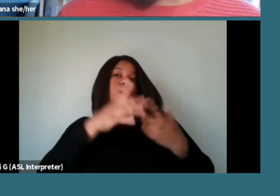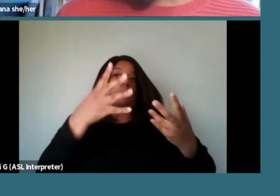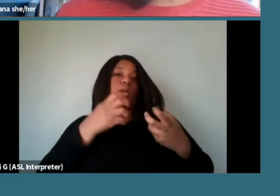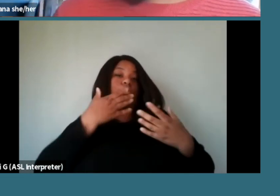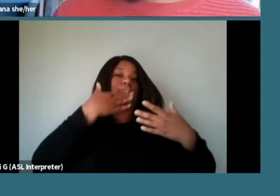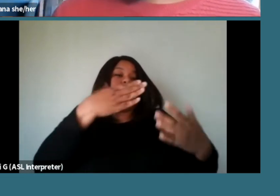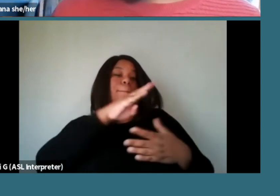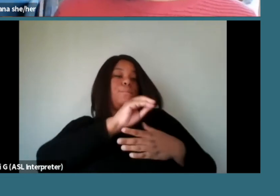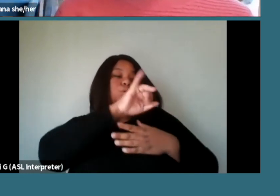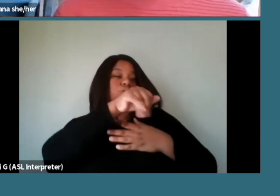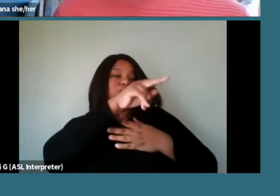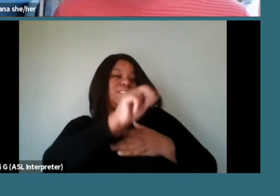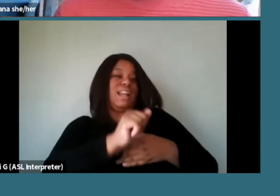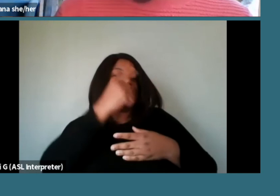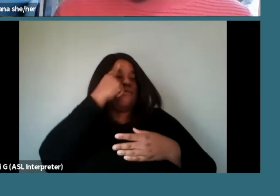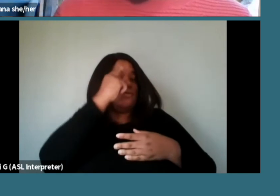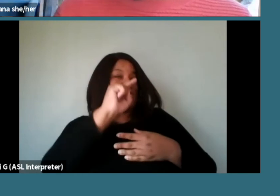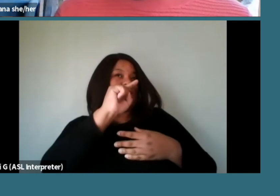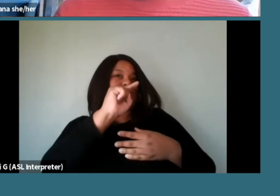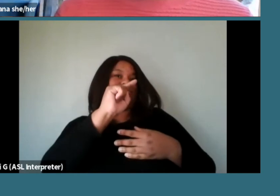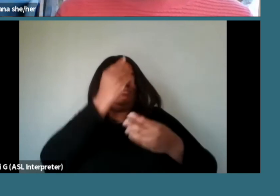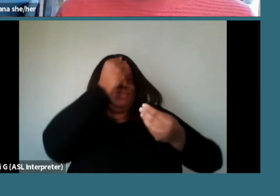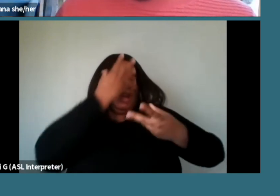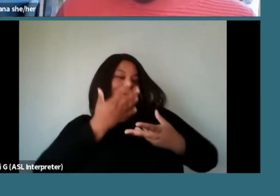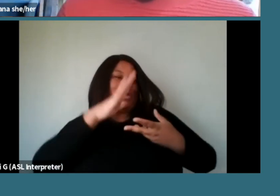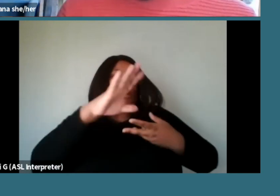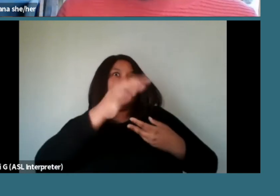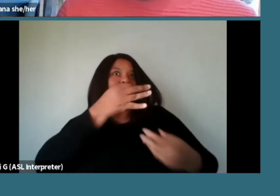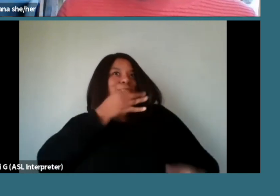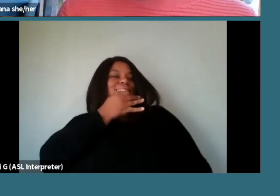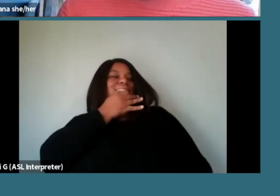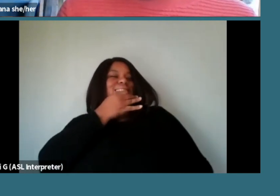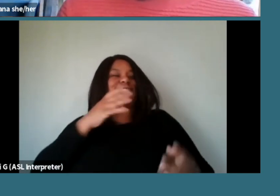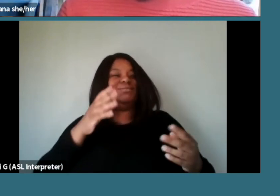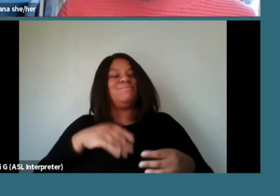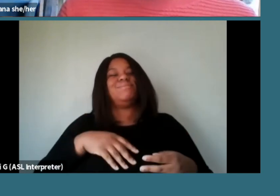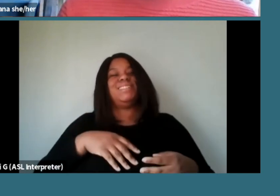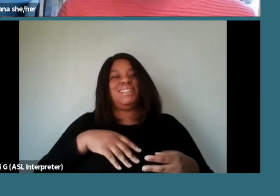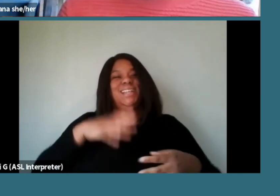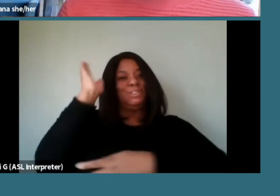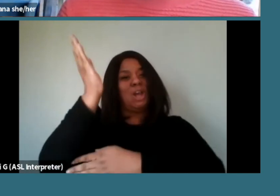for sharing your expertise and talking so much with us. And actually, do you want to talk a little